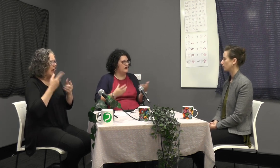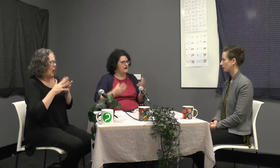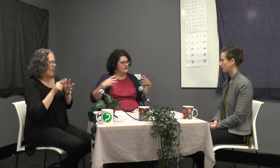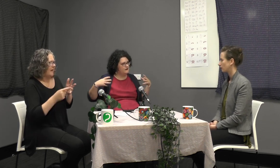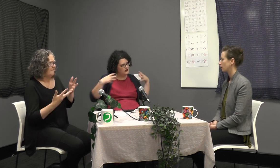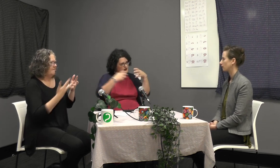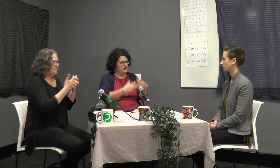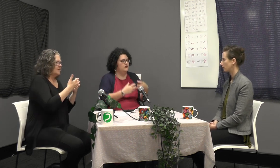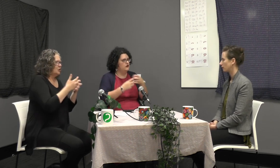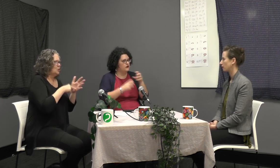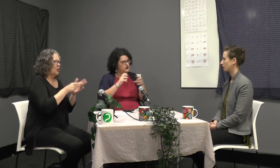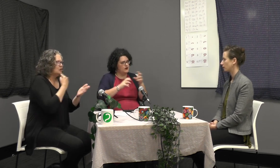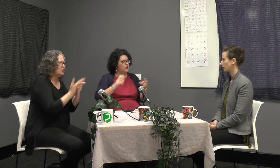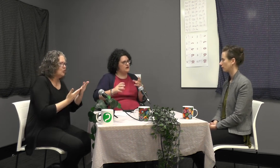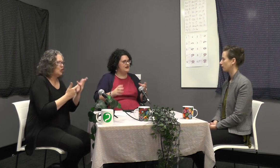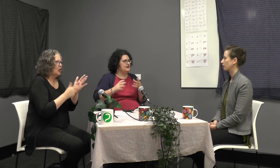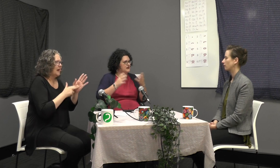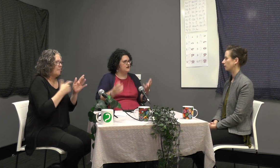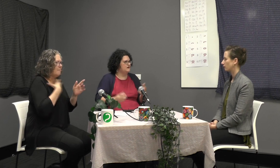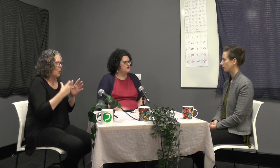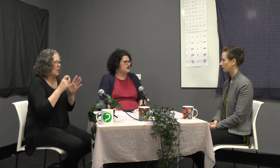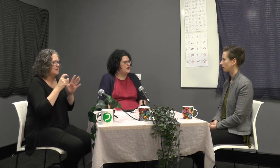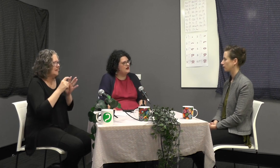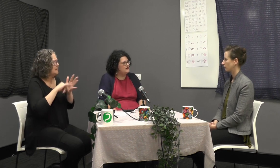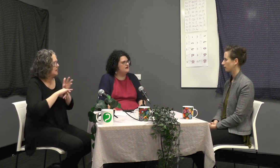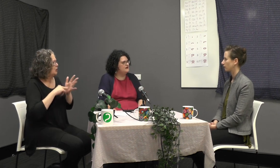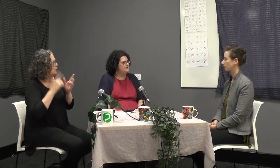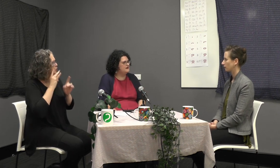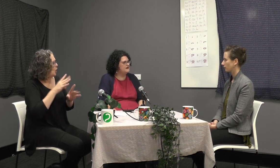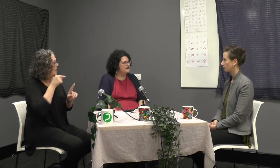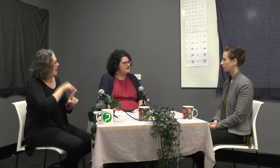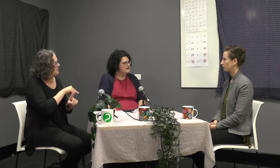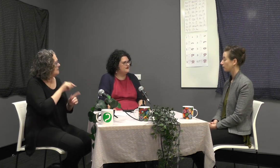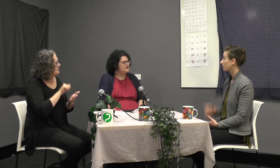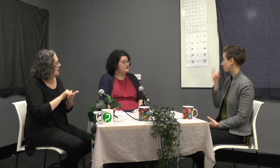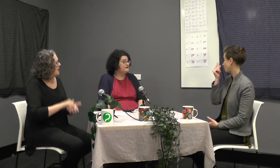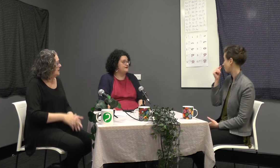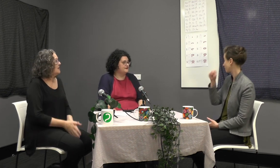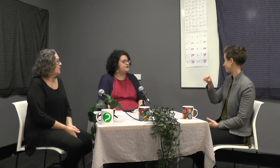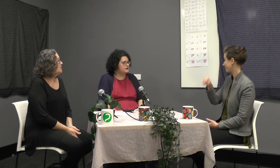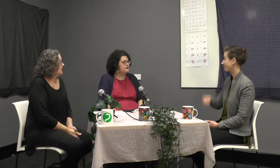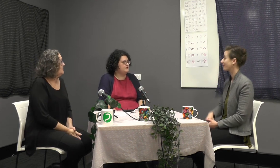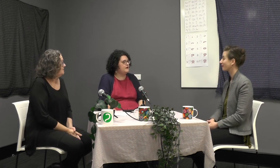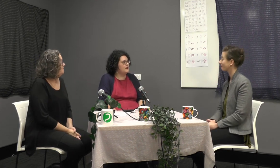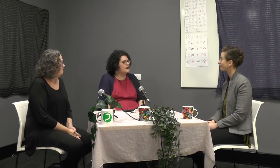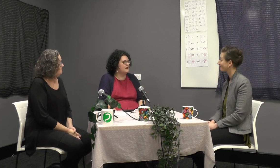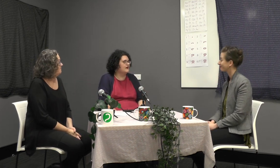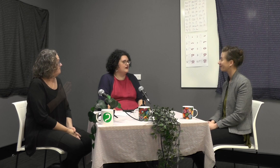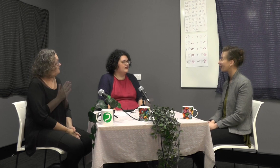or the narrative – you’re doing more depicting to show that? H: Yes, possibly.